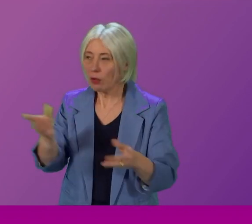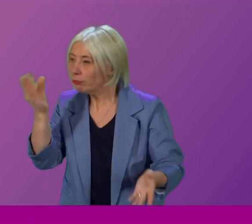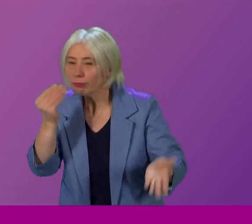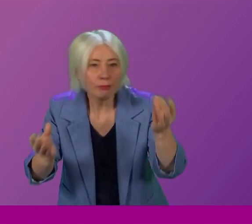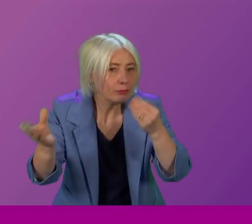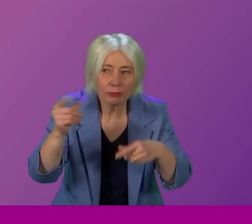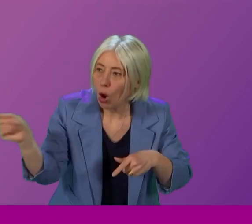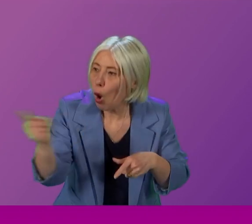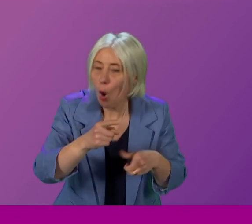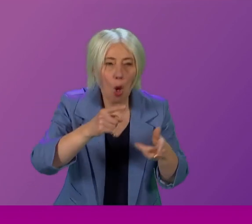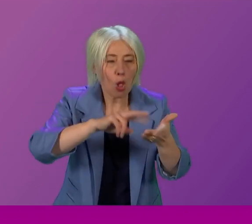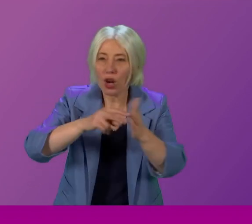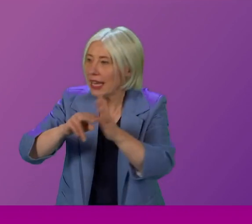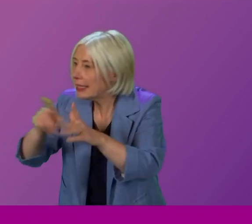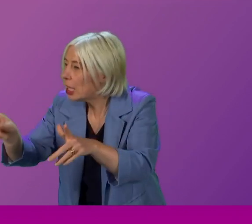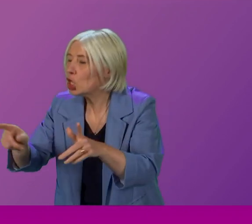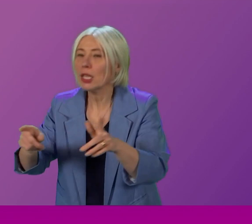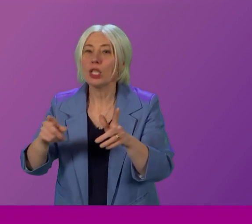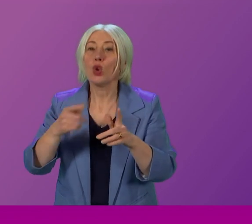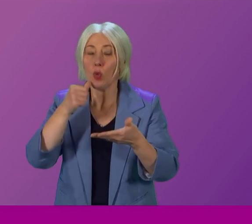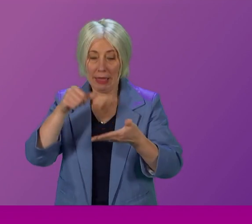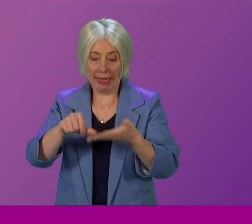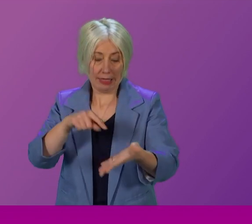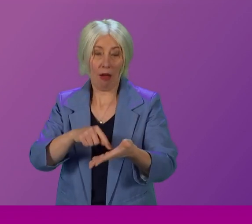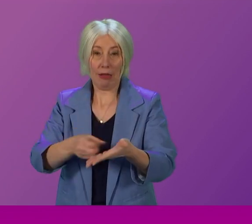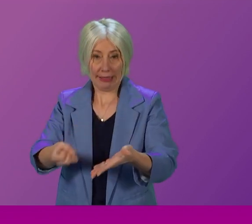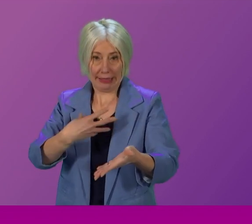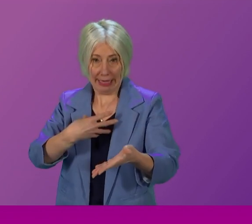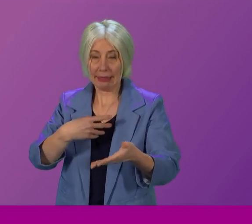all the organisations that are signatories to the letter and, I am sure, many others besides.